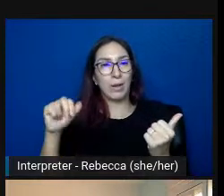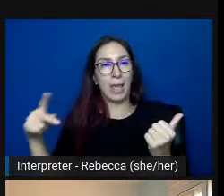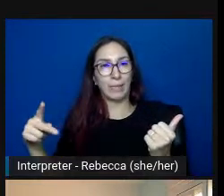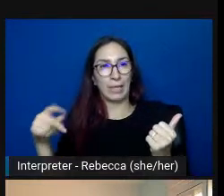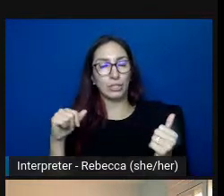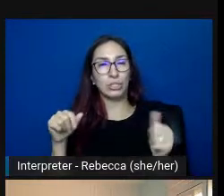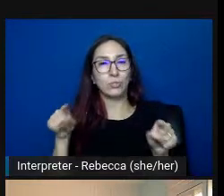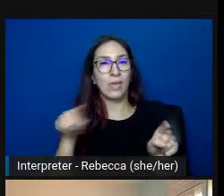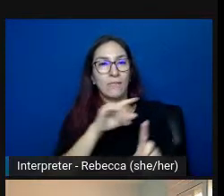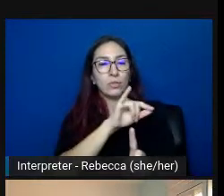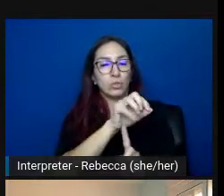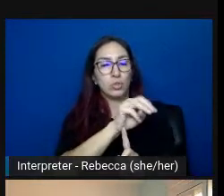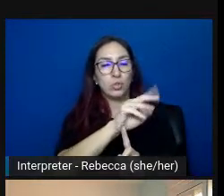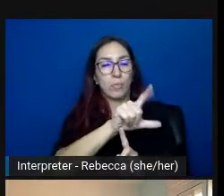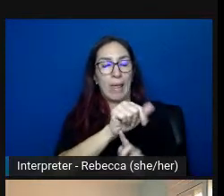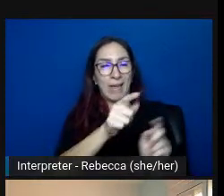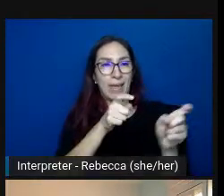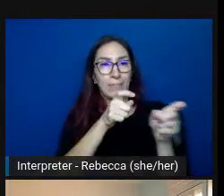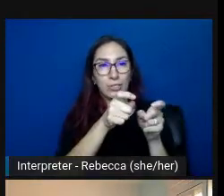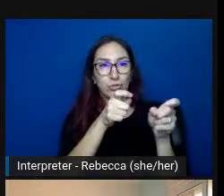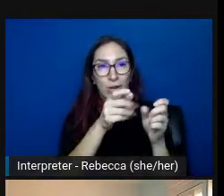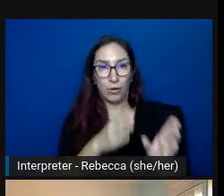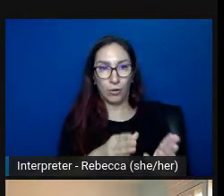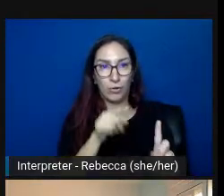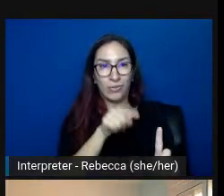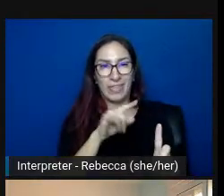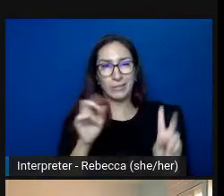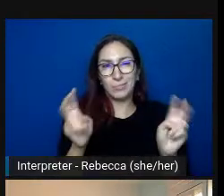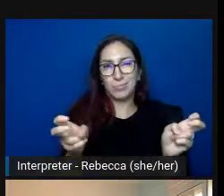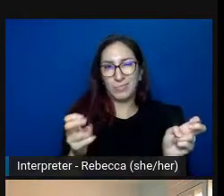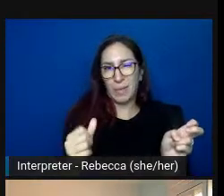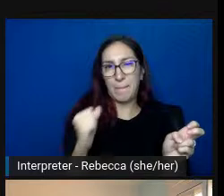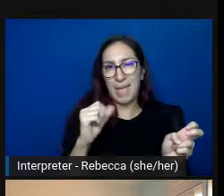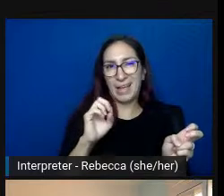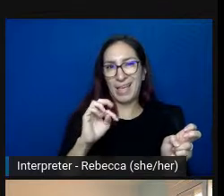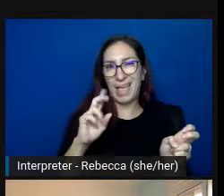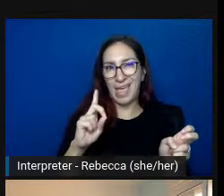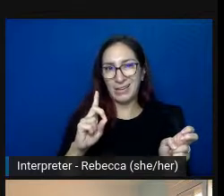Because we have two different applications. We have the Joomla